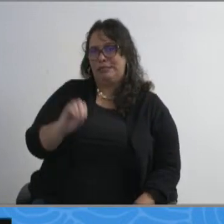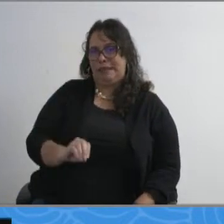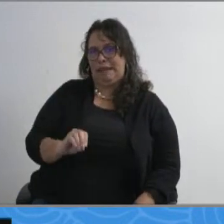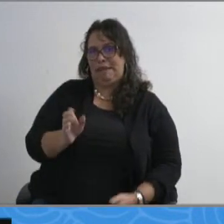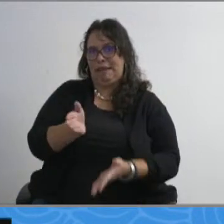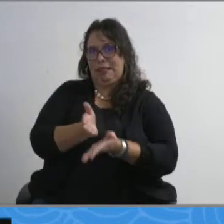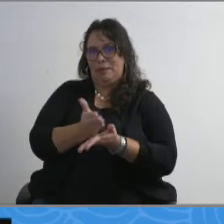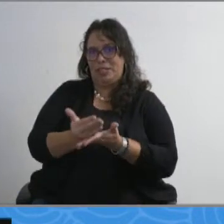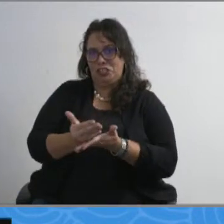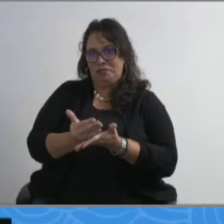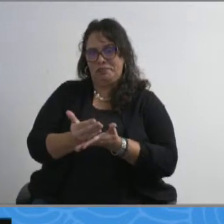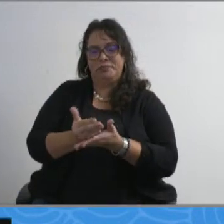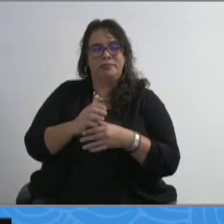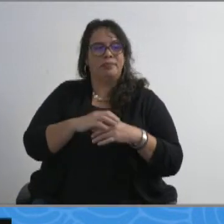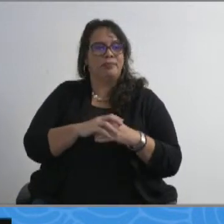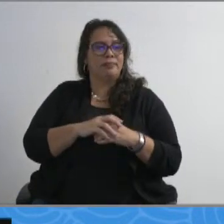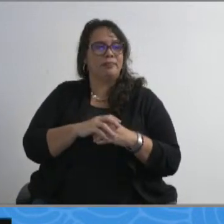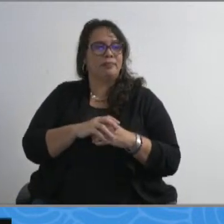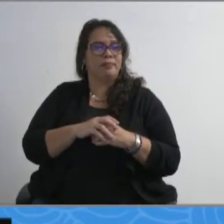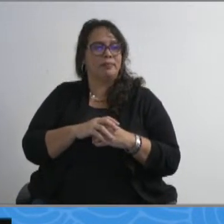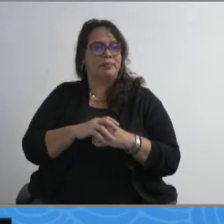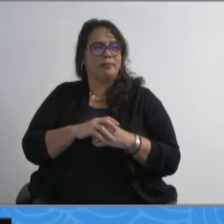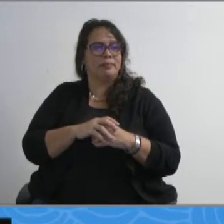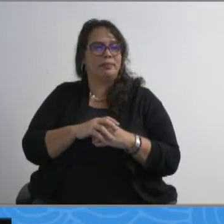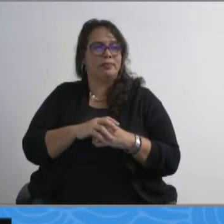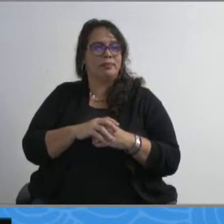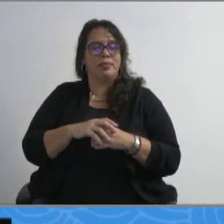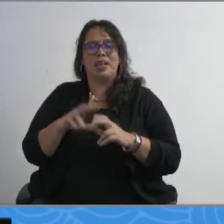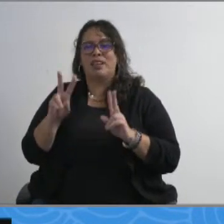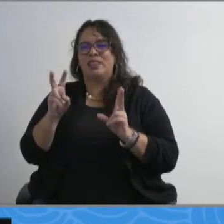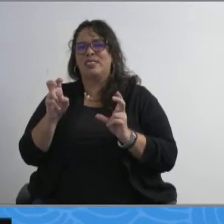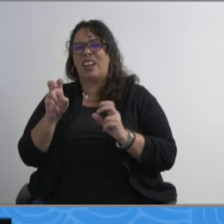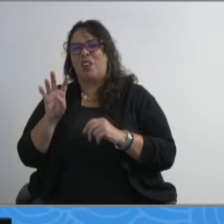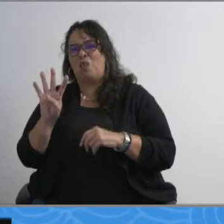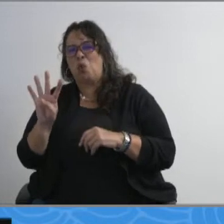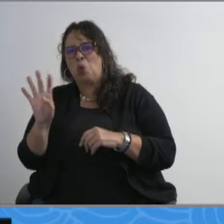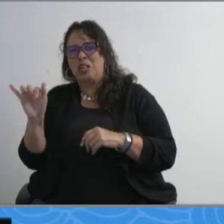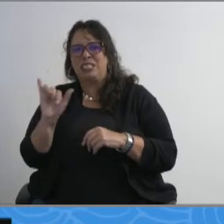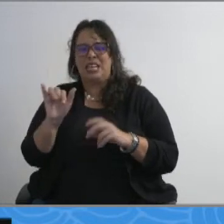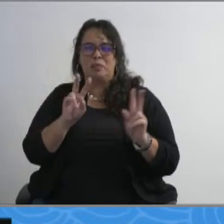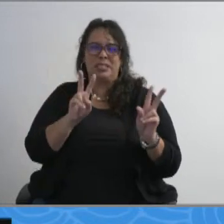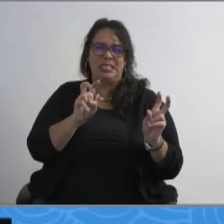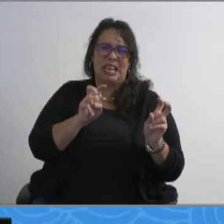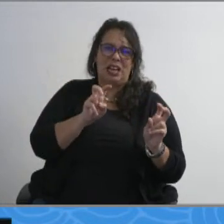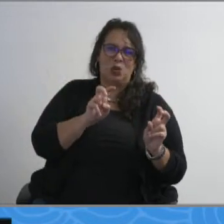And again, the Title IV's budget is about the same as Title II. About 2.8 million-ish.